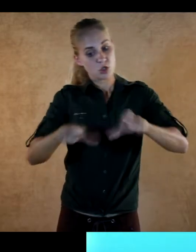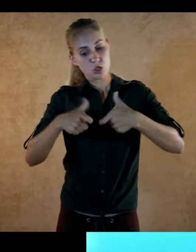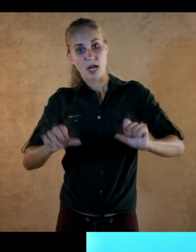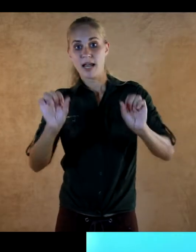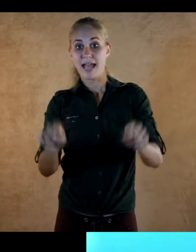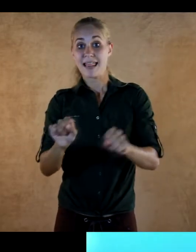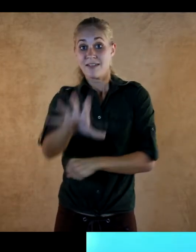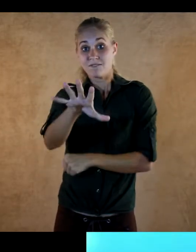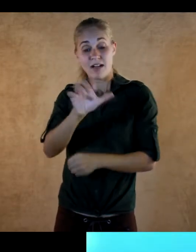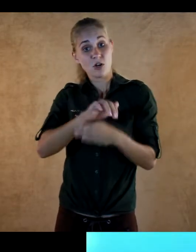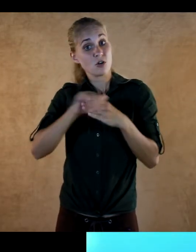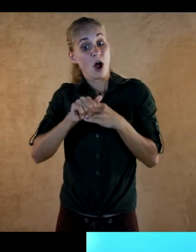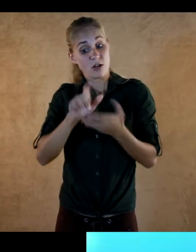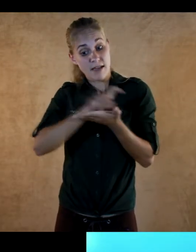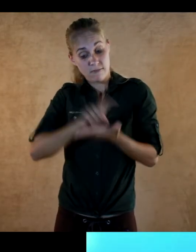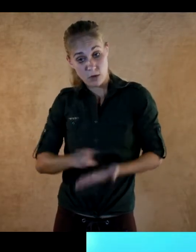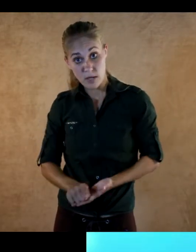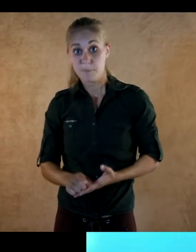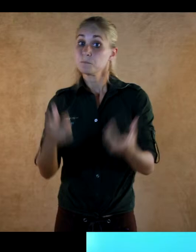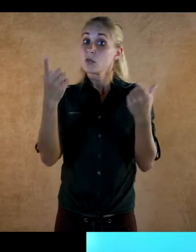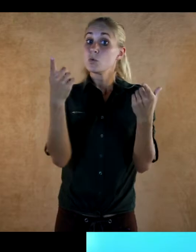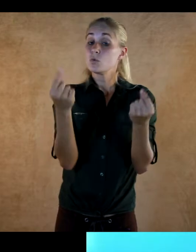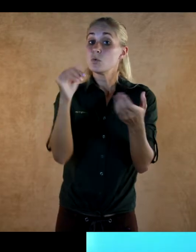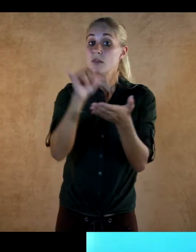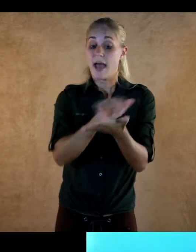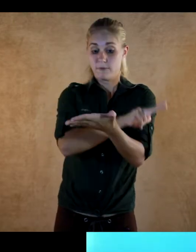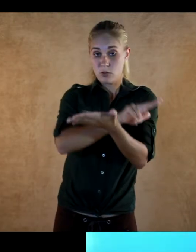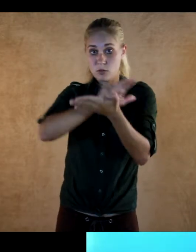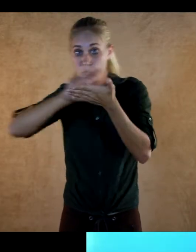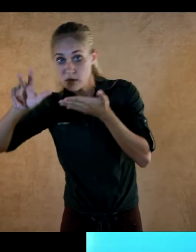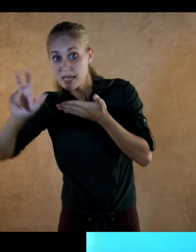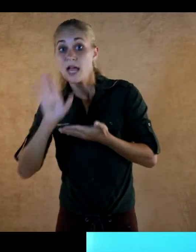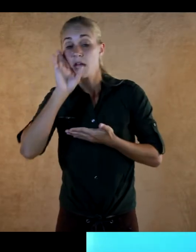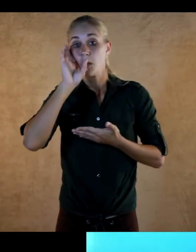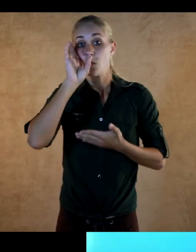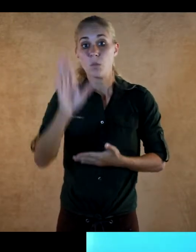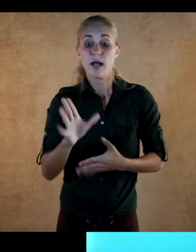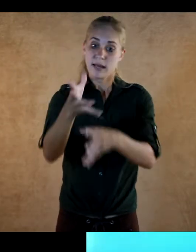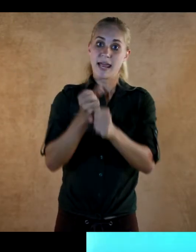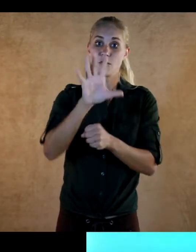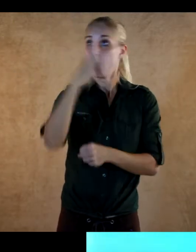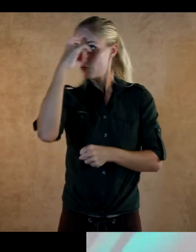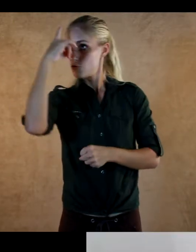That's an extra $500 or more. Repeat this 3 out of 4 weeks and you are now Luxury Car Qualified.